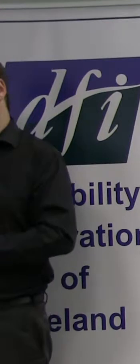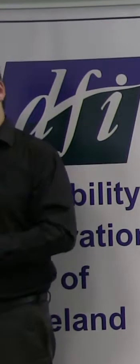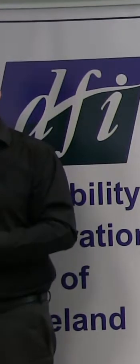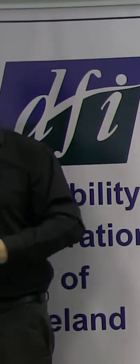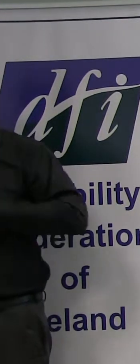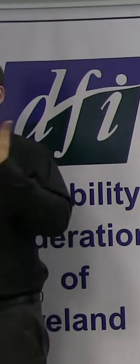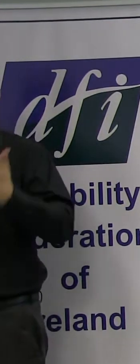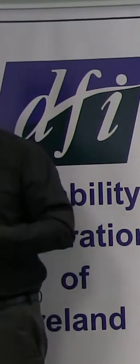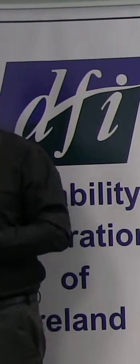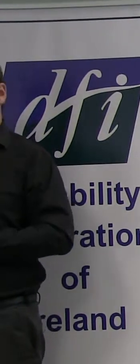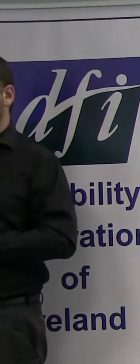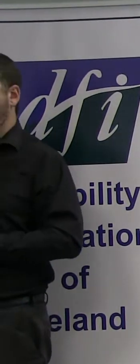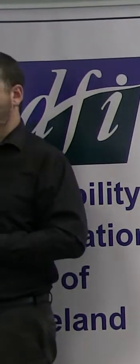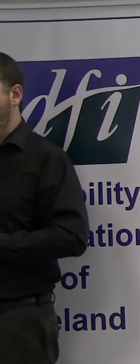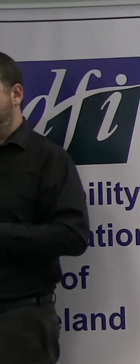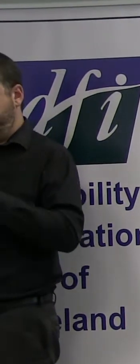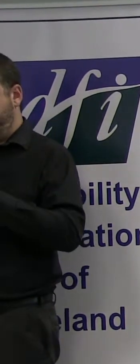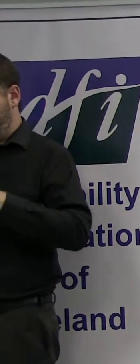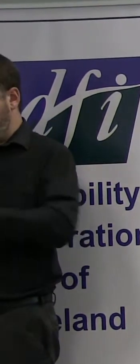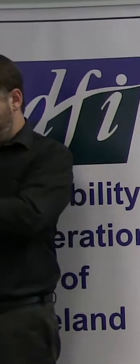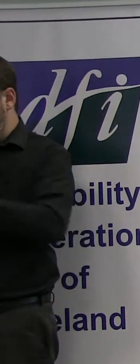in what you're supposed to be doing the length of time to be registered as a